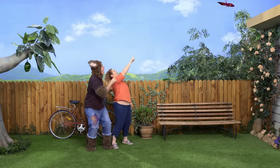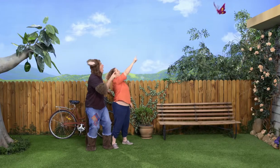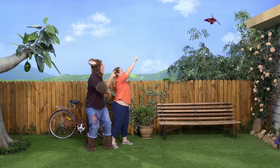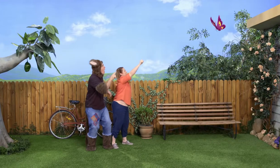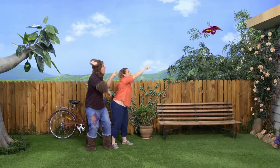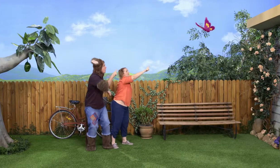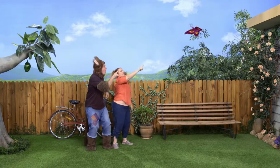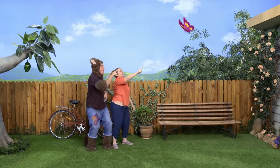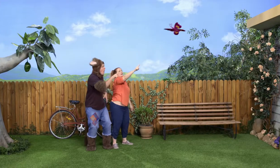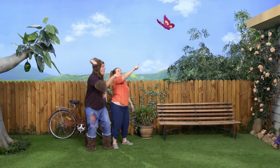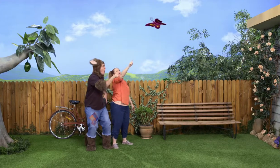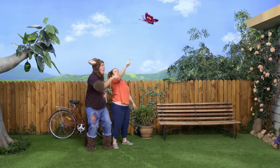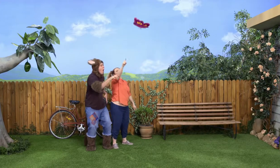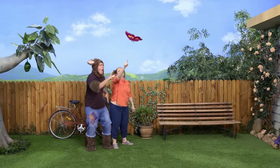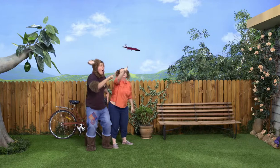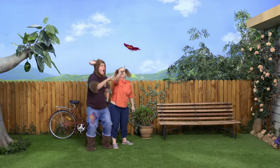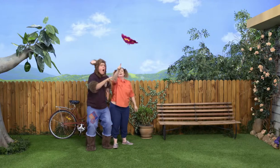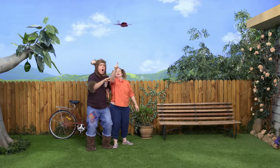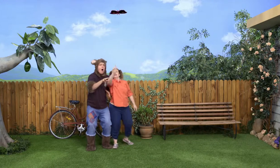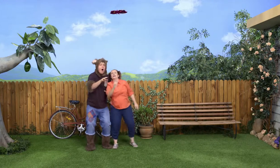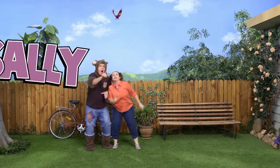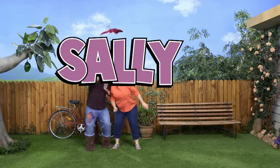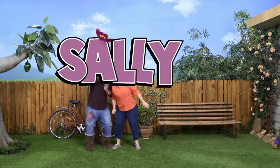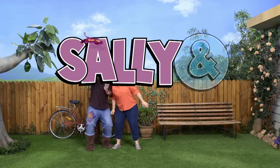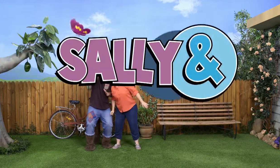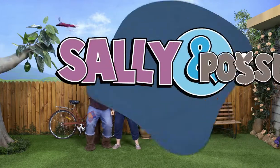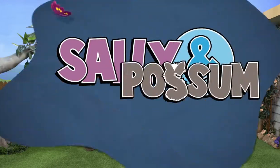Oh. Oh, wow. Oh!